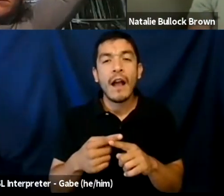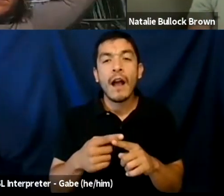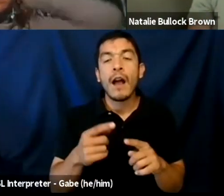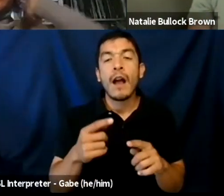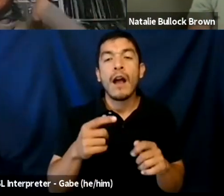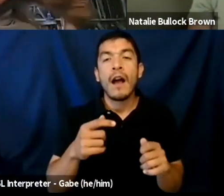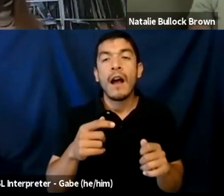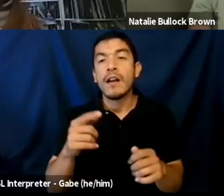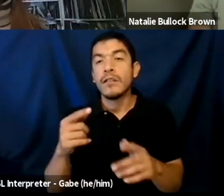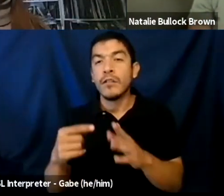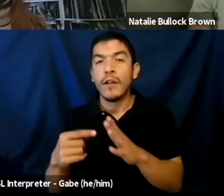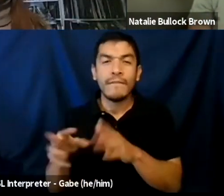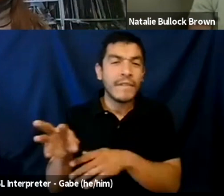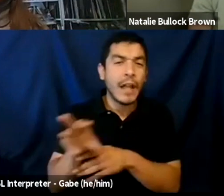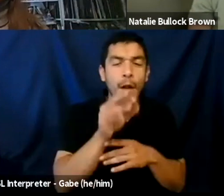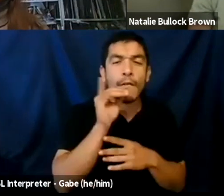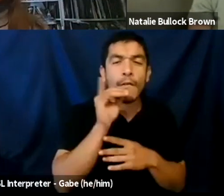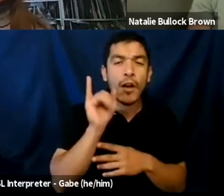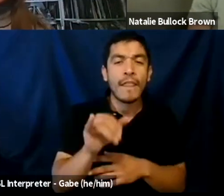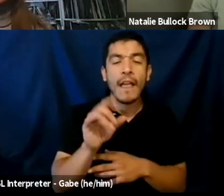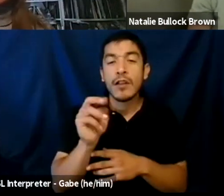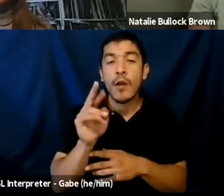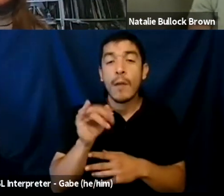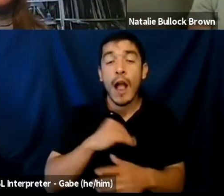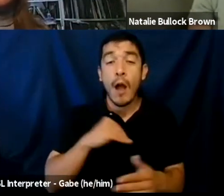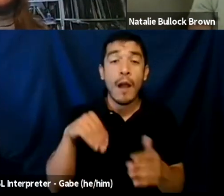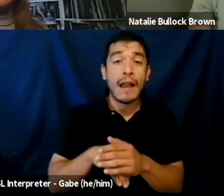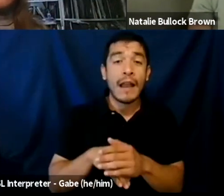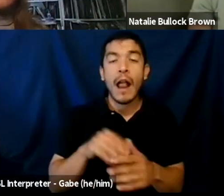is that one of the survivors consent had to be taken back